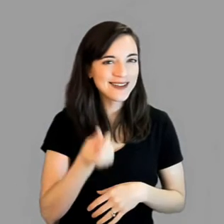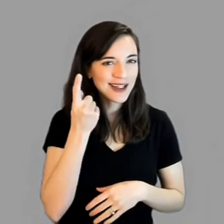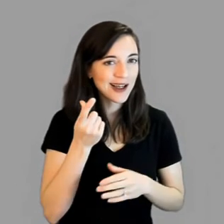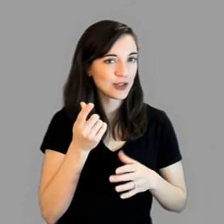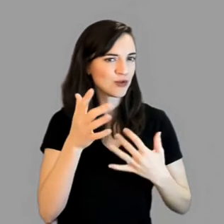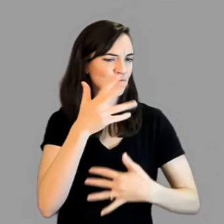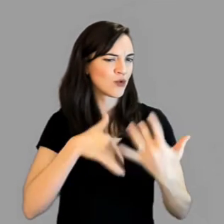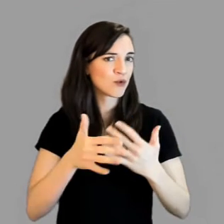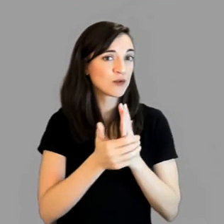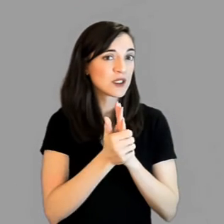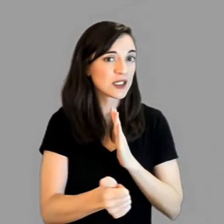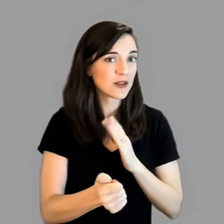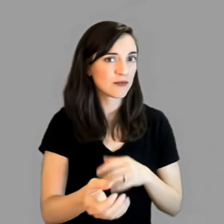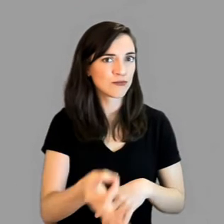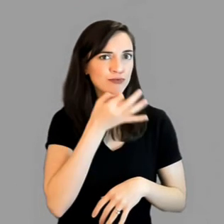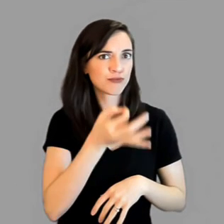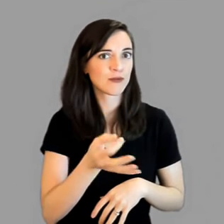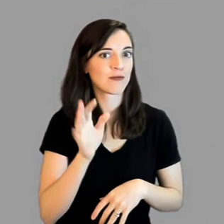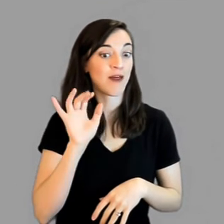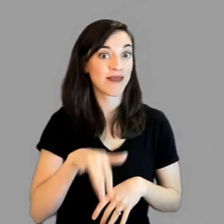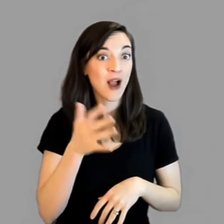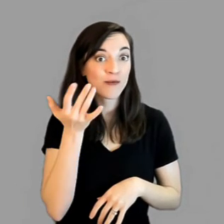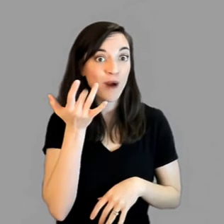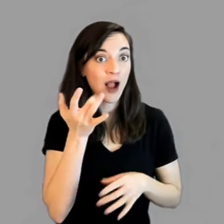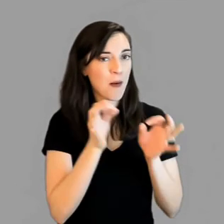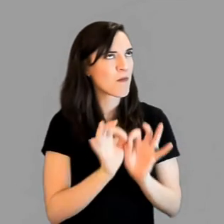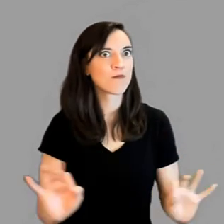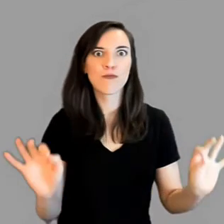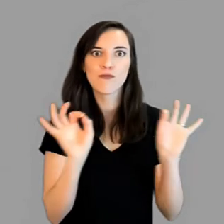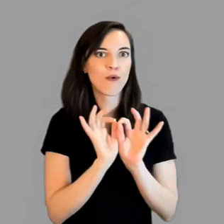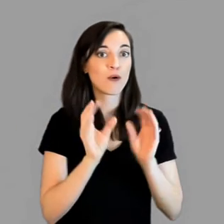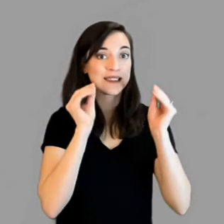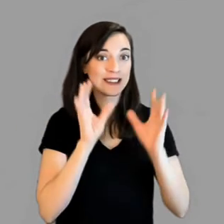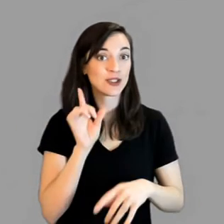This idea of building social skill mastery is why it is important for Teachers of the